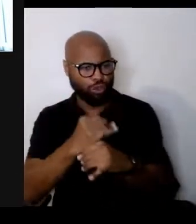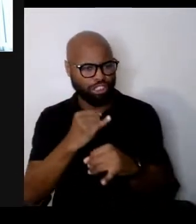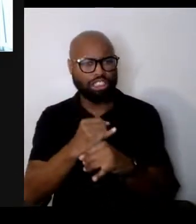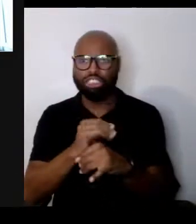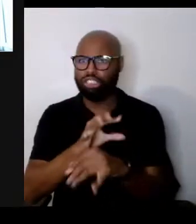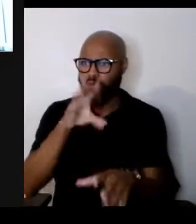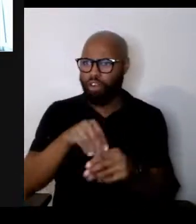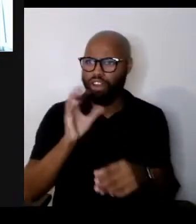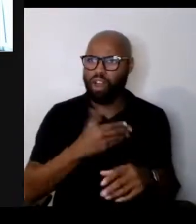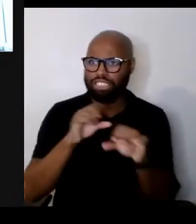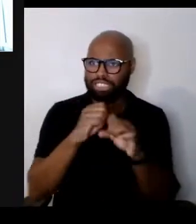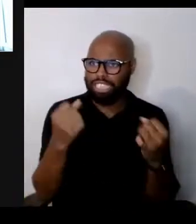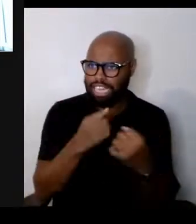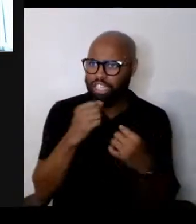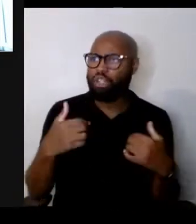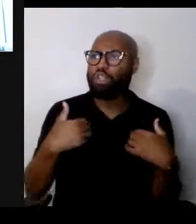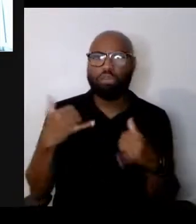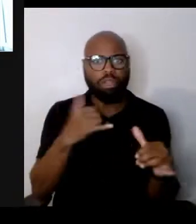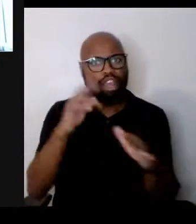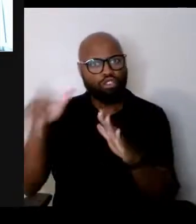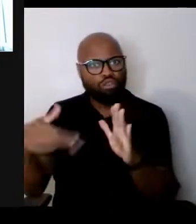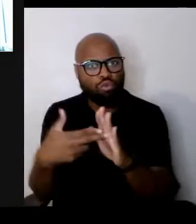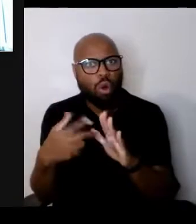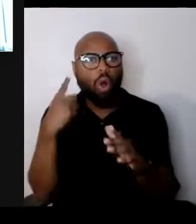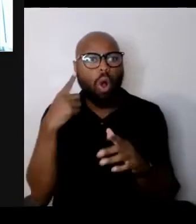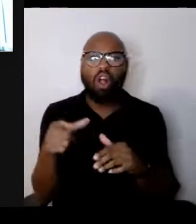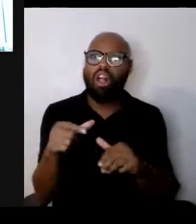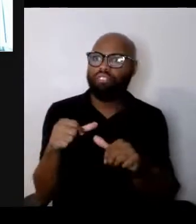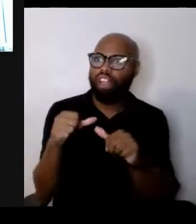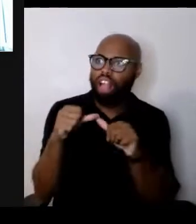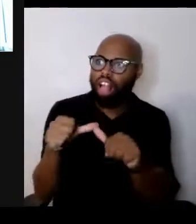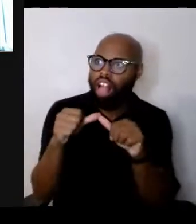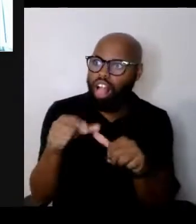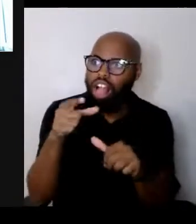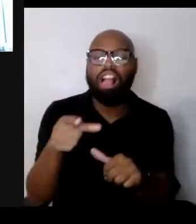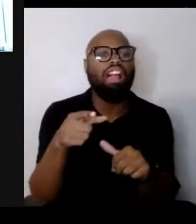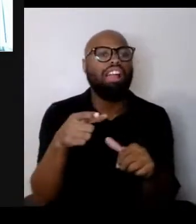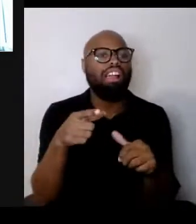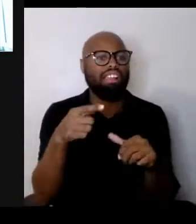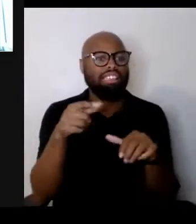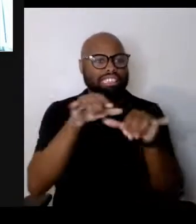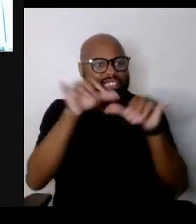in either upholding or rejecting and pushing back against injustice